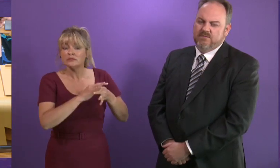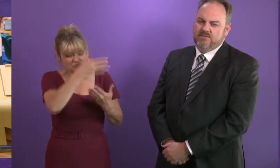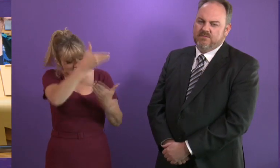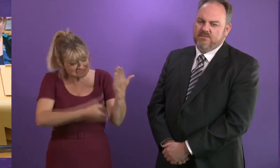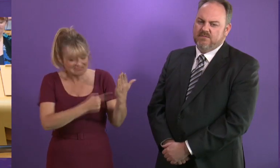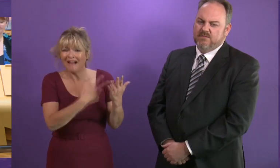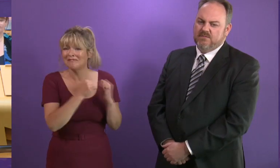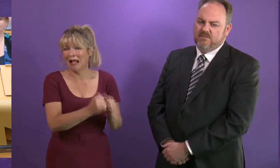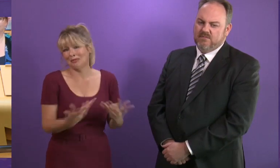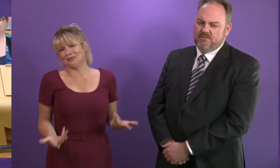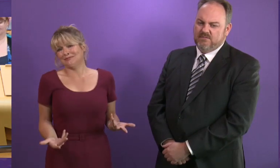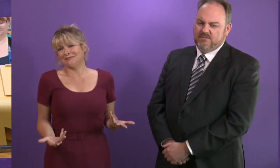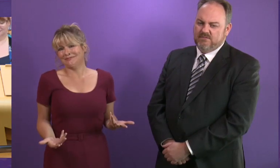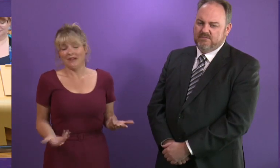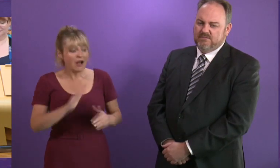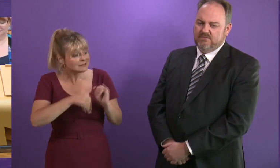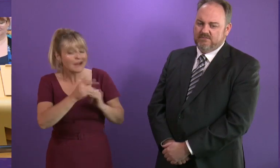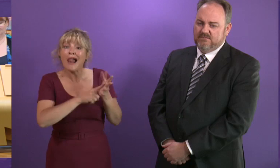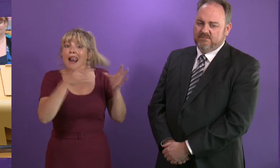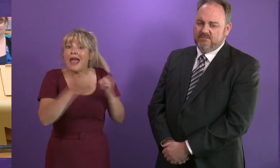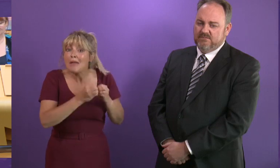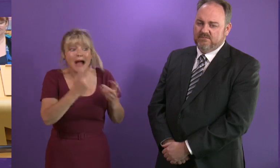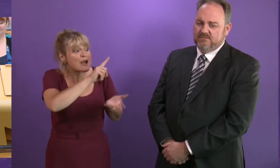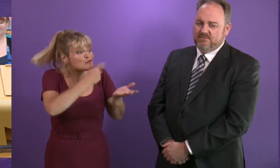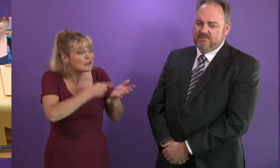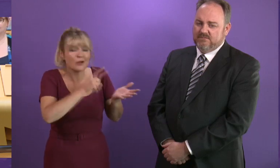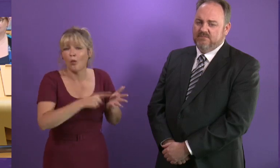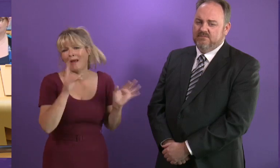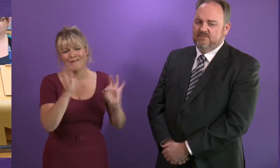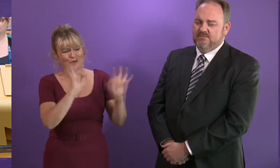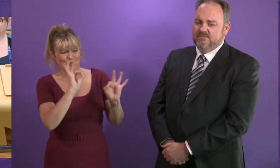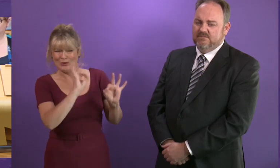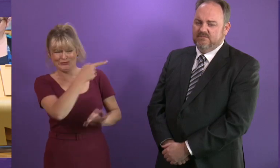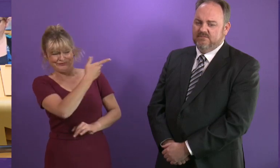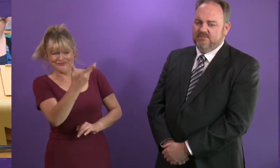does, Labour and Richard Leonard will have zero credibility among the electorate.